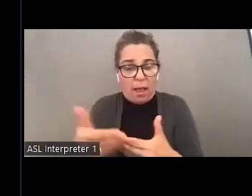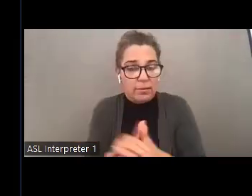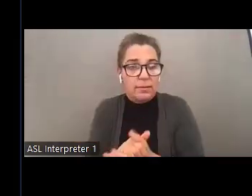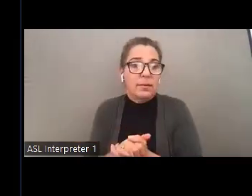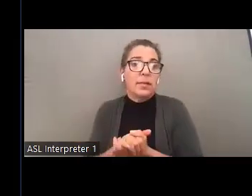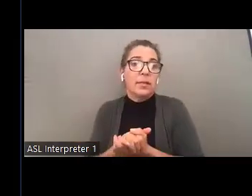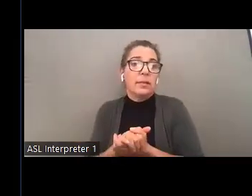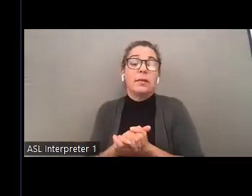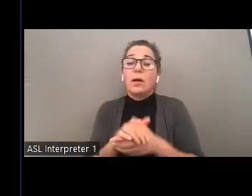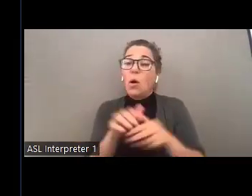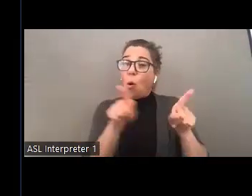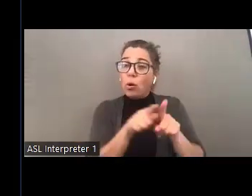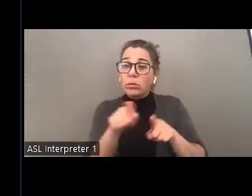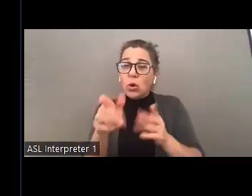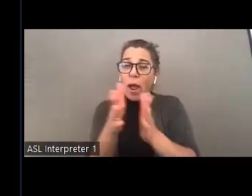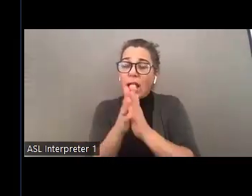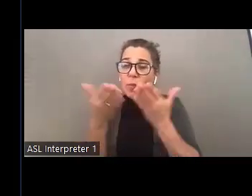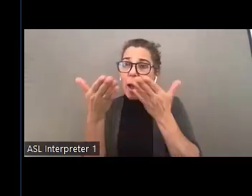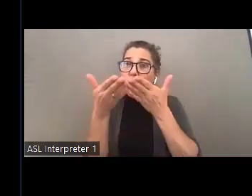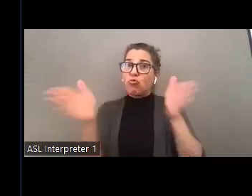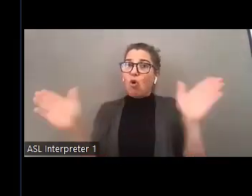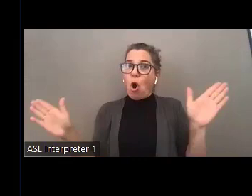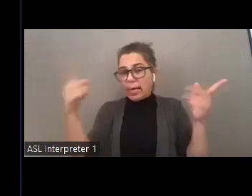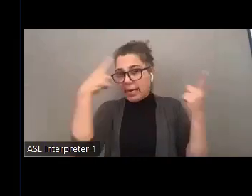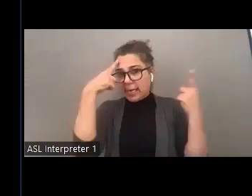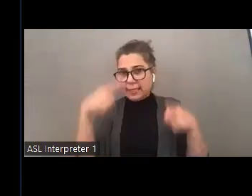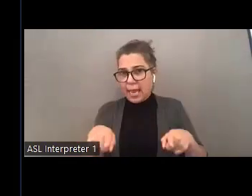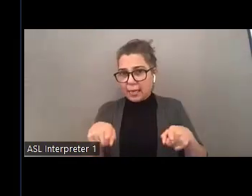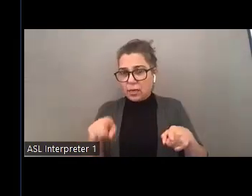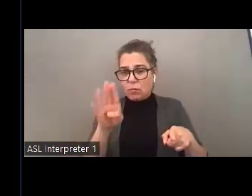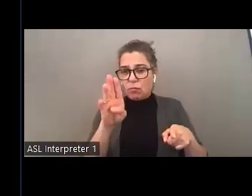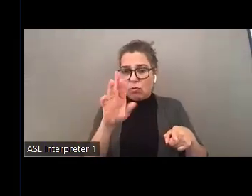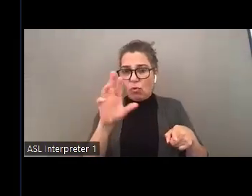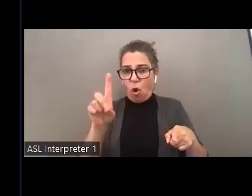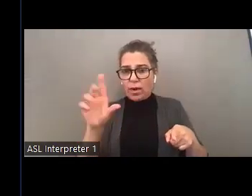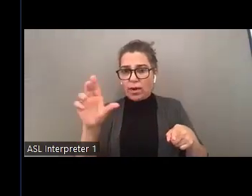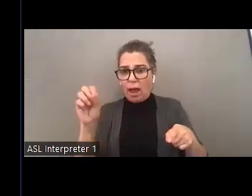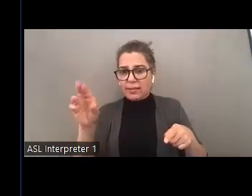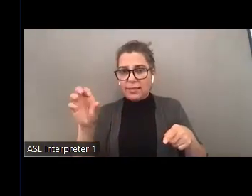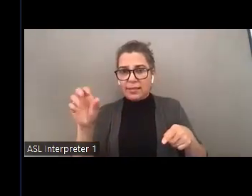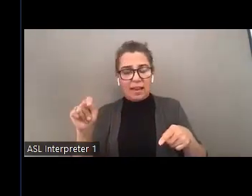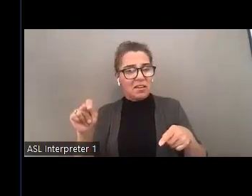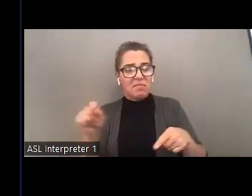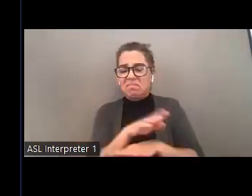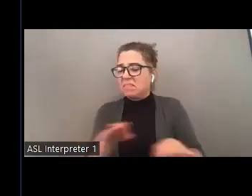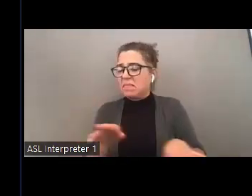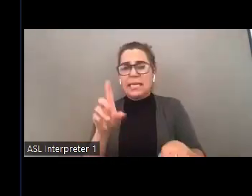You also asked about broad consent, Elyse. The DMS policy does not expect the use of broad consent